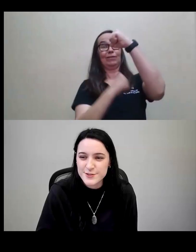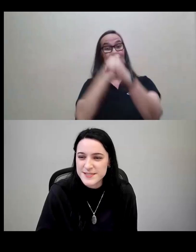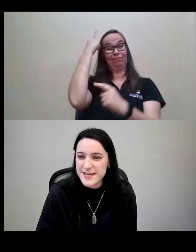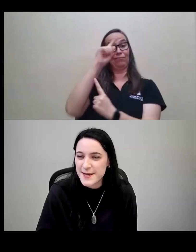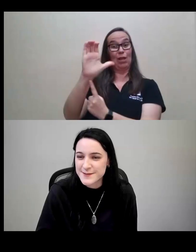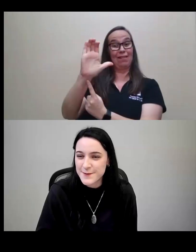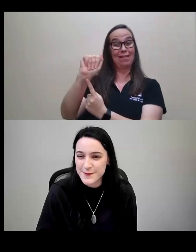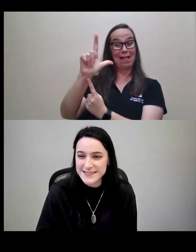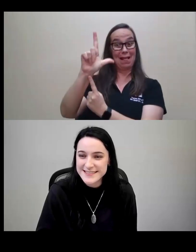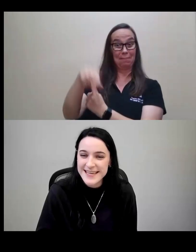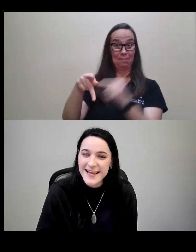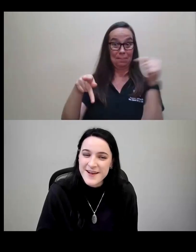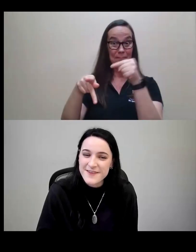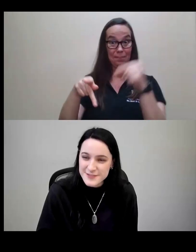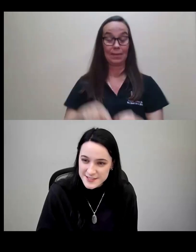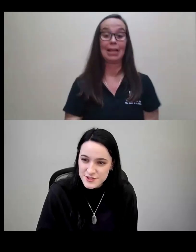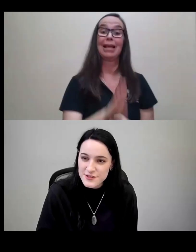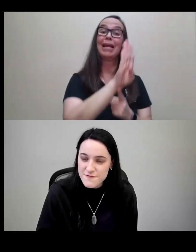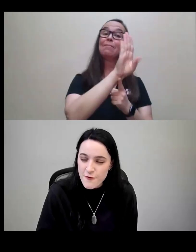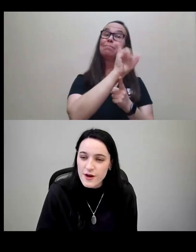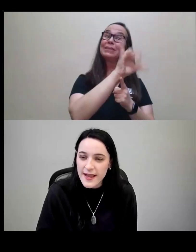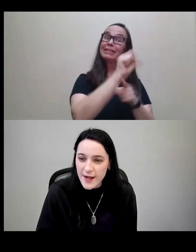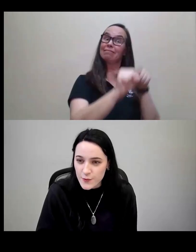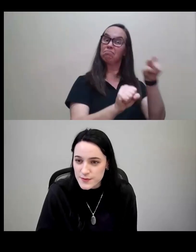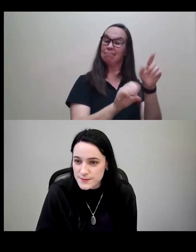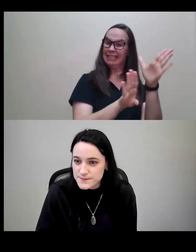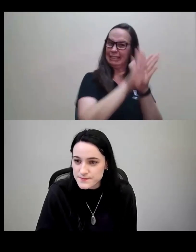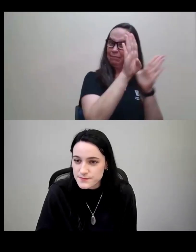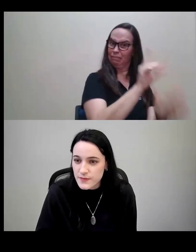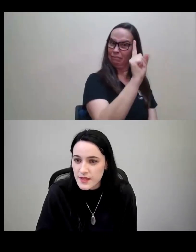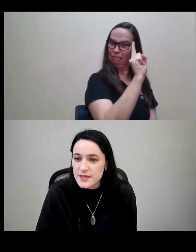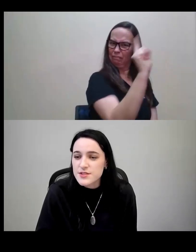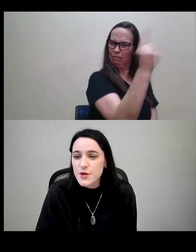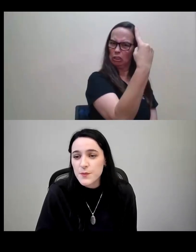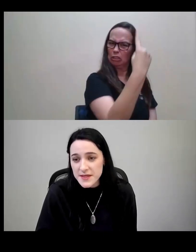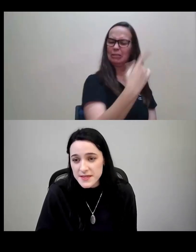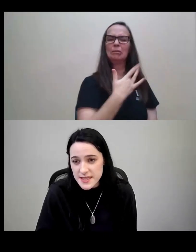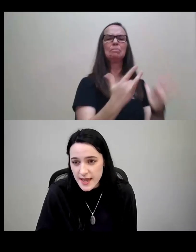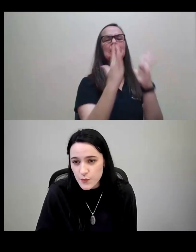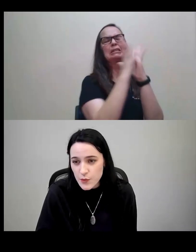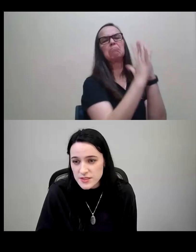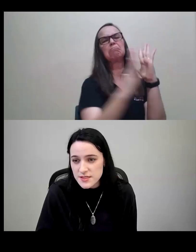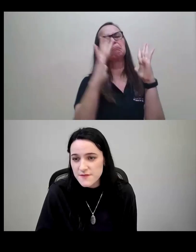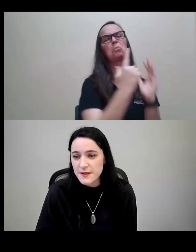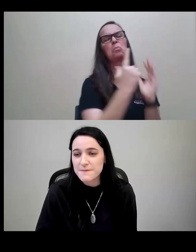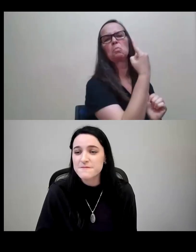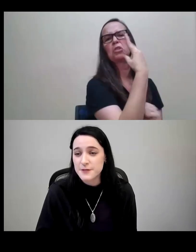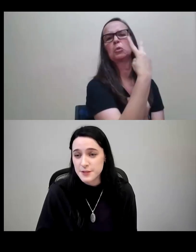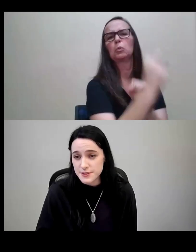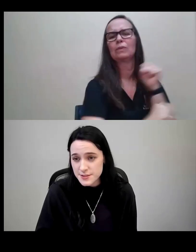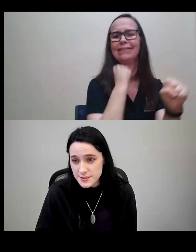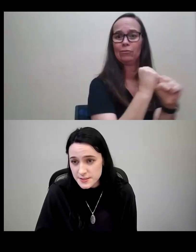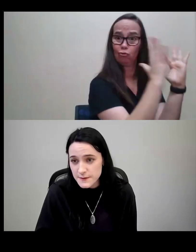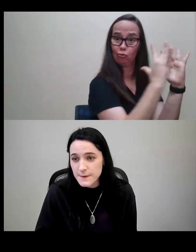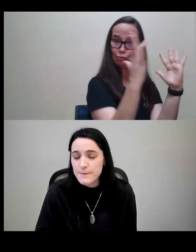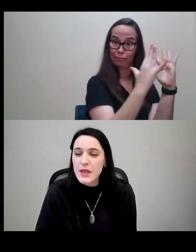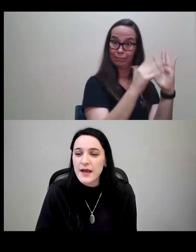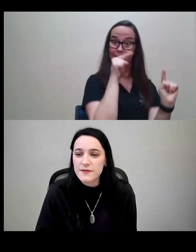I jumped ahead. No worries. Foundation for CALP. So BICS again we want to develop first